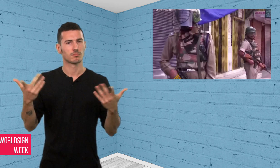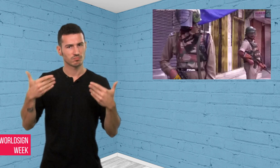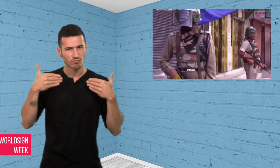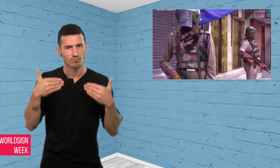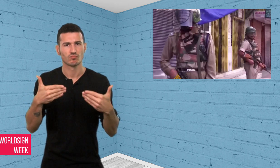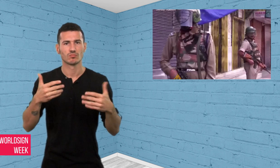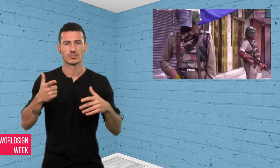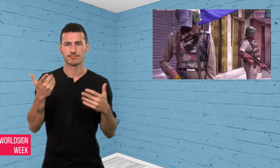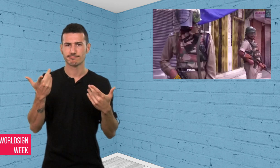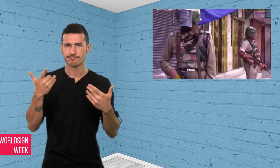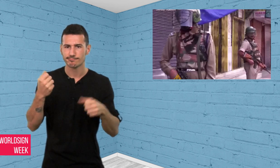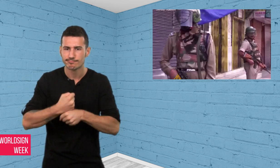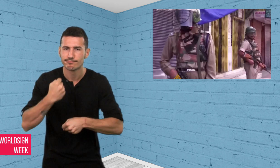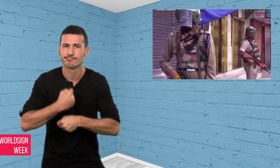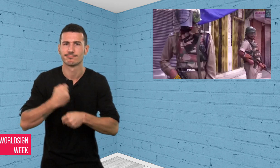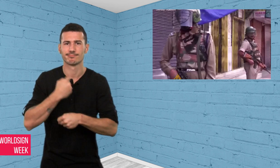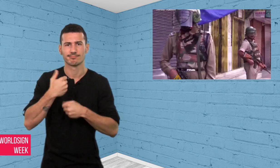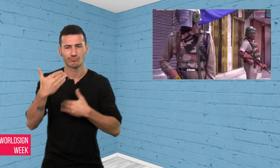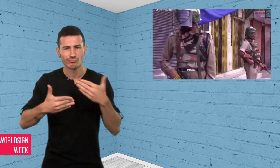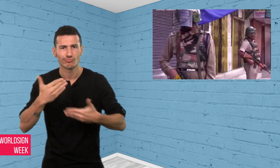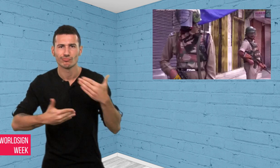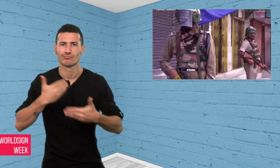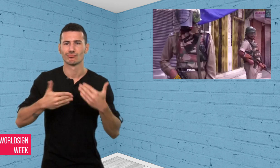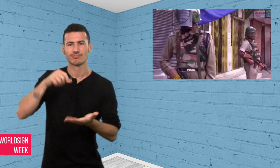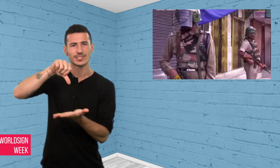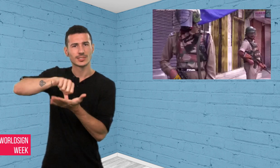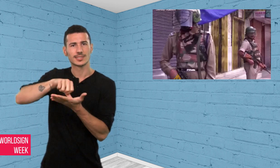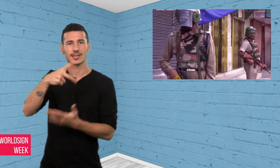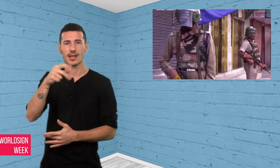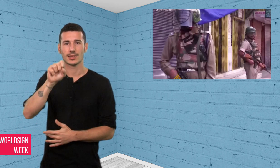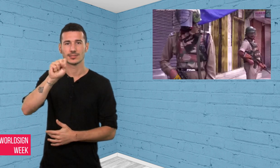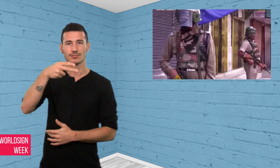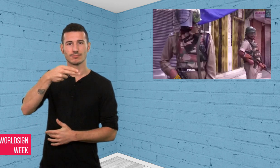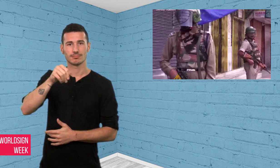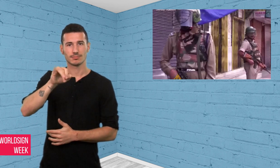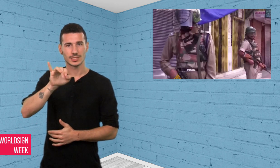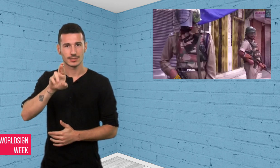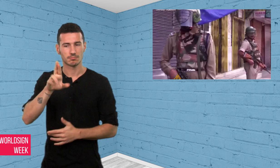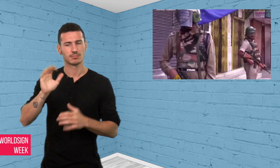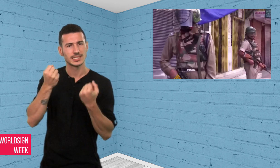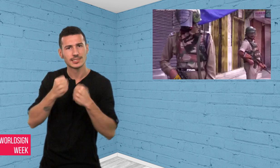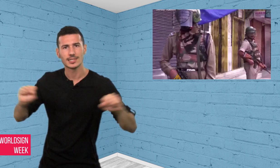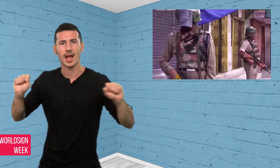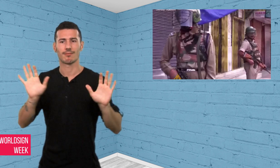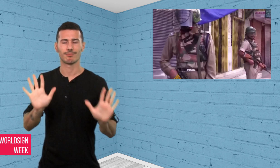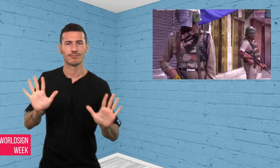working to keep Kashmir safe, no matter what.